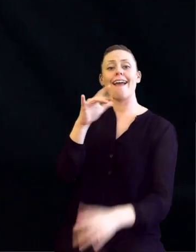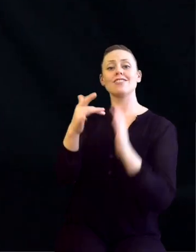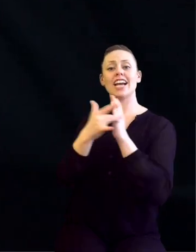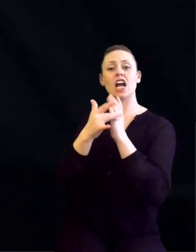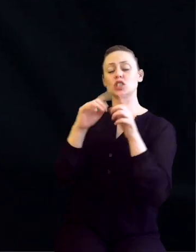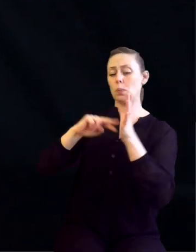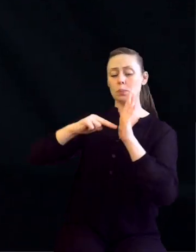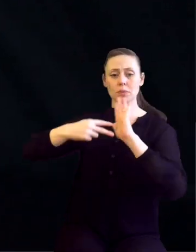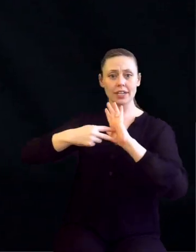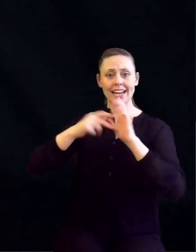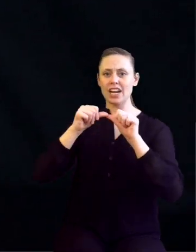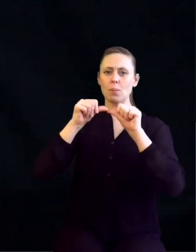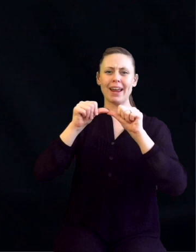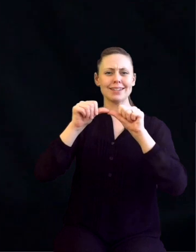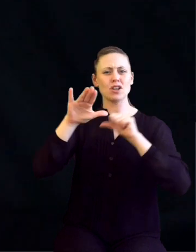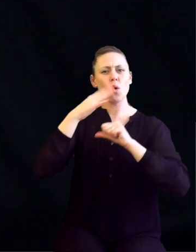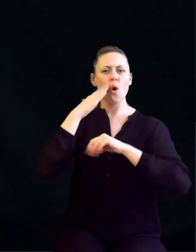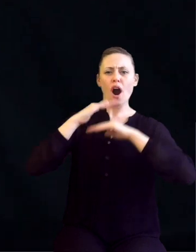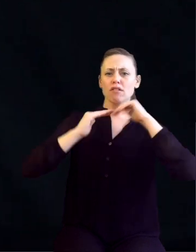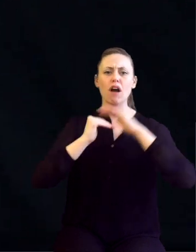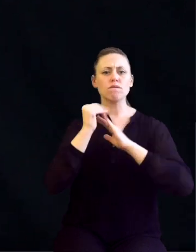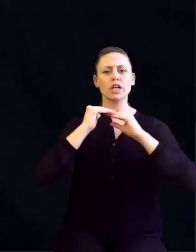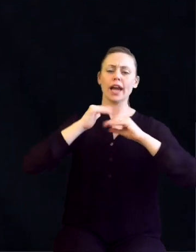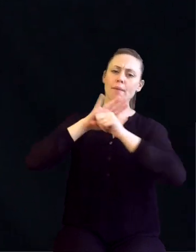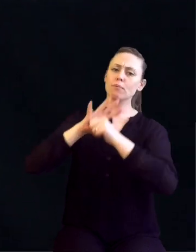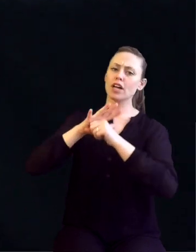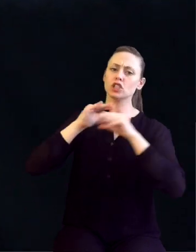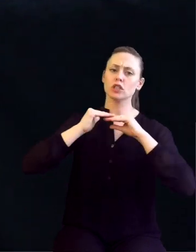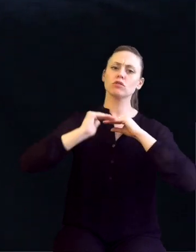this will maintain your comfort and pressure for your Sleep Number setting